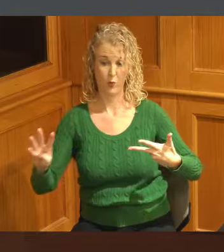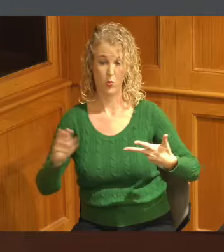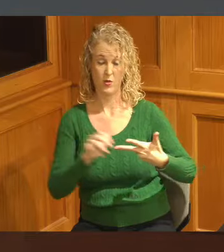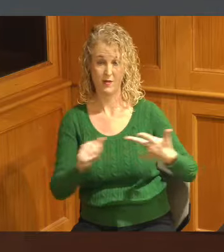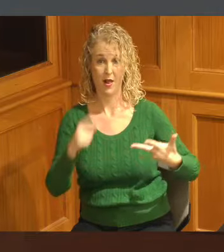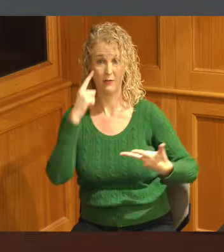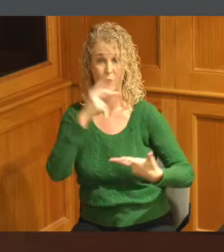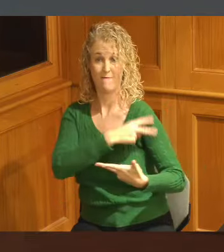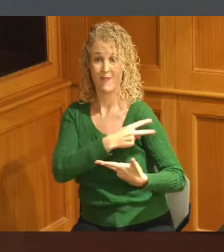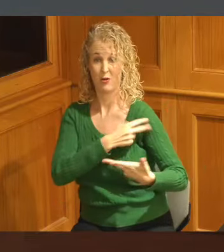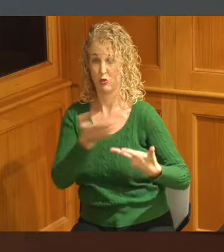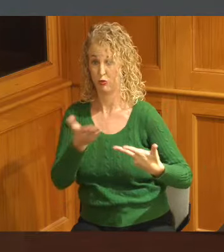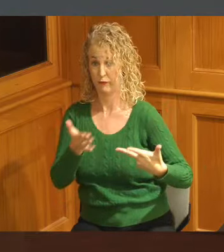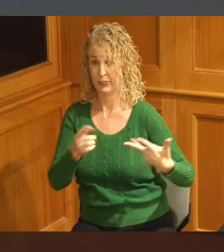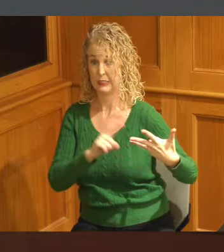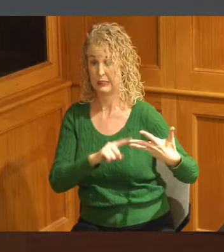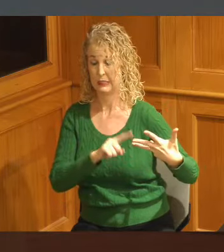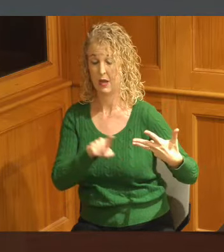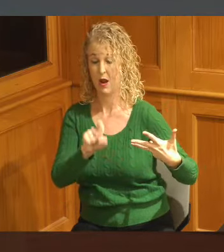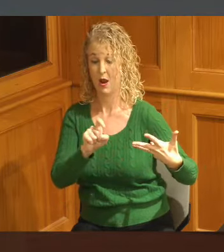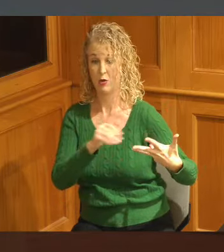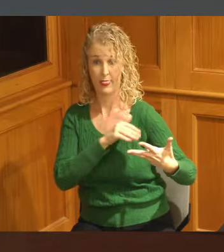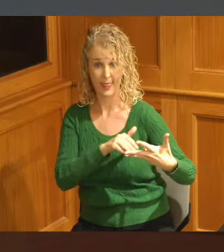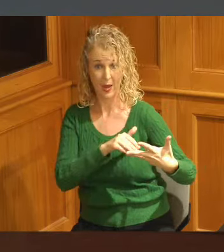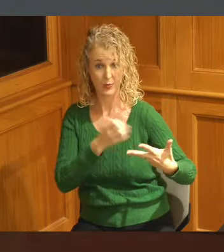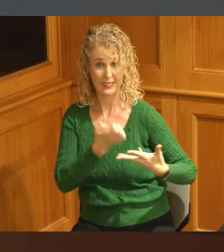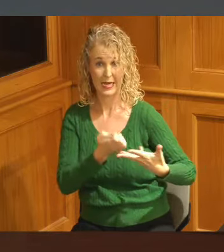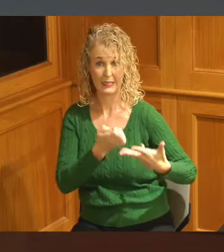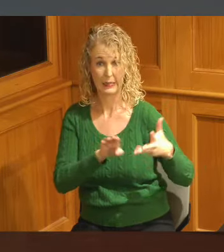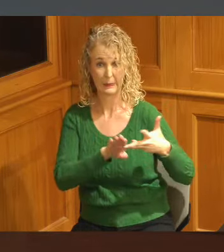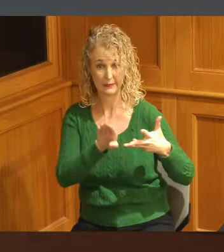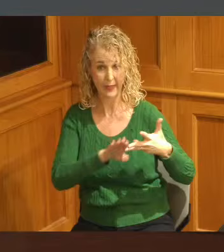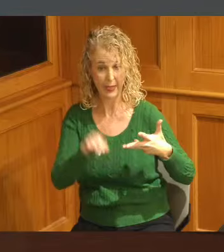services Commission budget, 100,000 in economic development to support the building futures